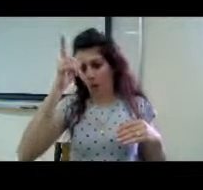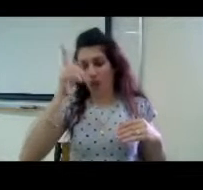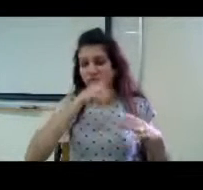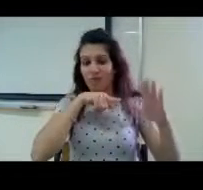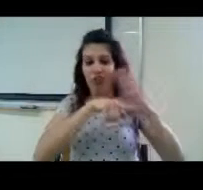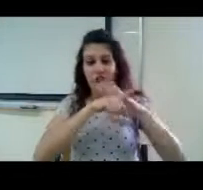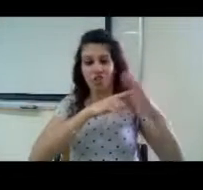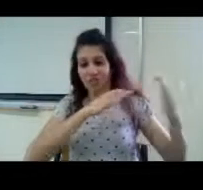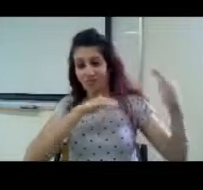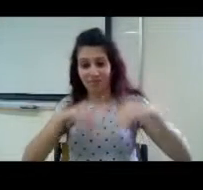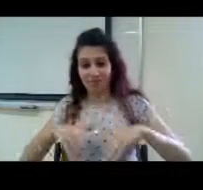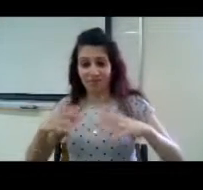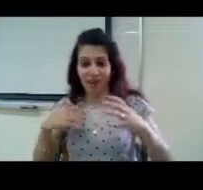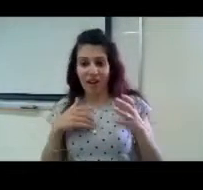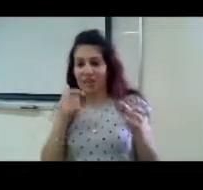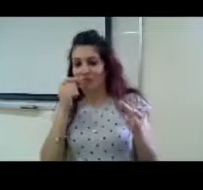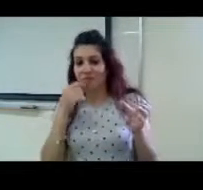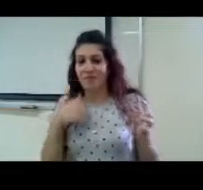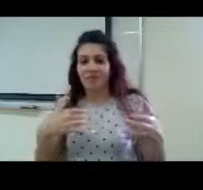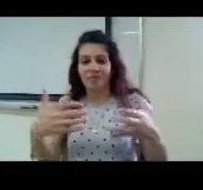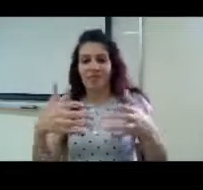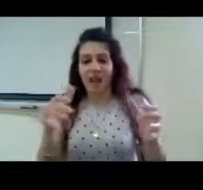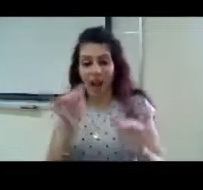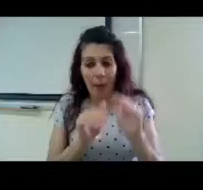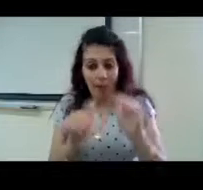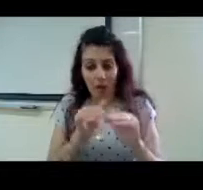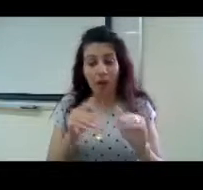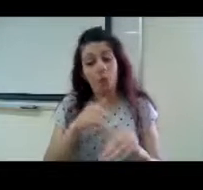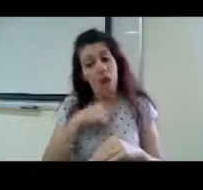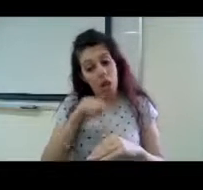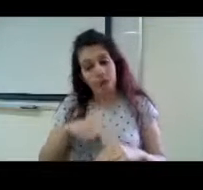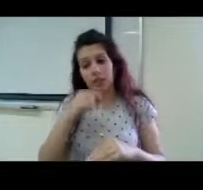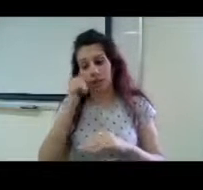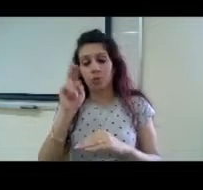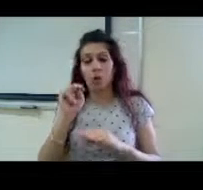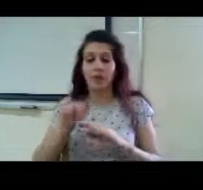sector and the capacity of governments and civil society should it be enhanced